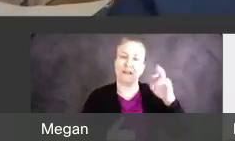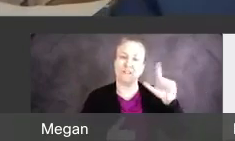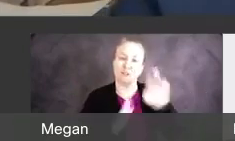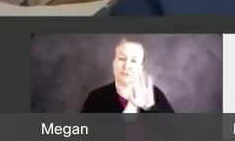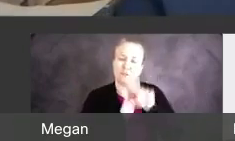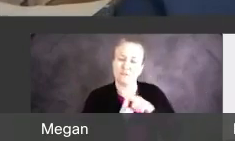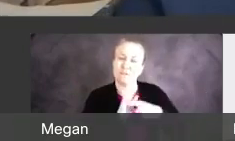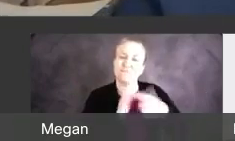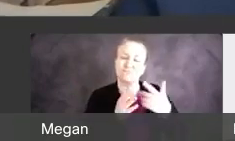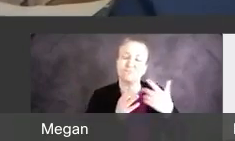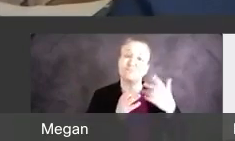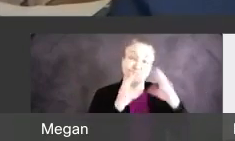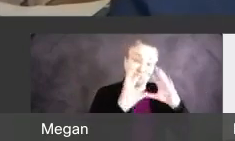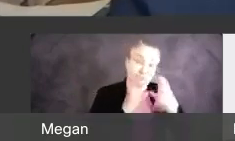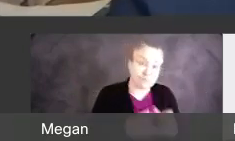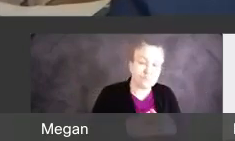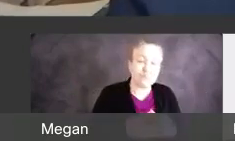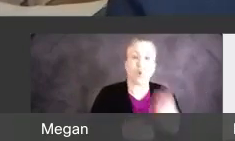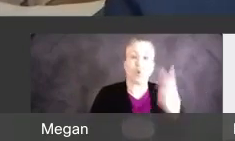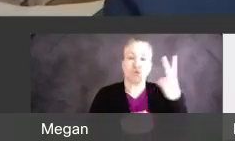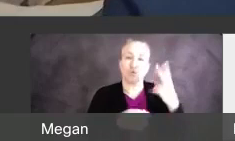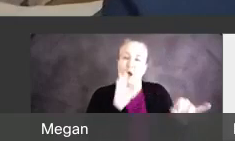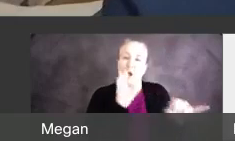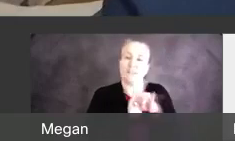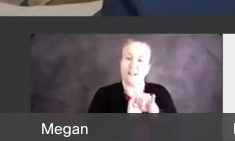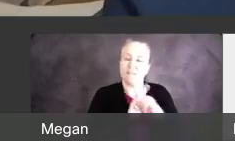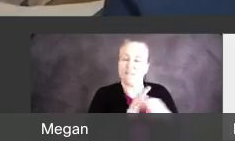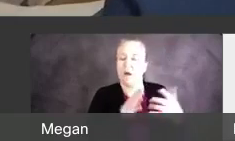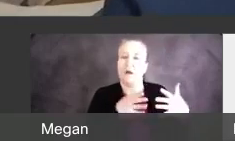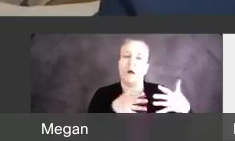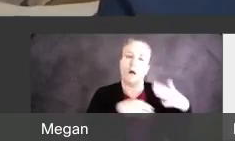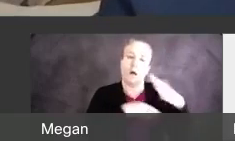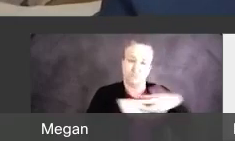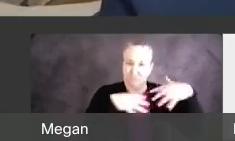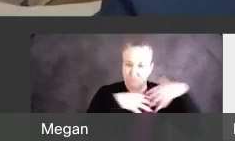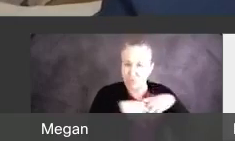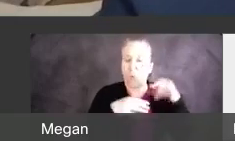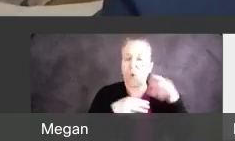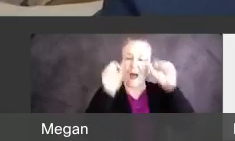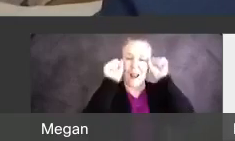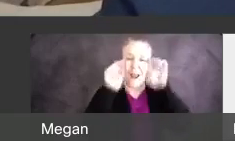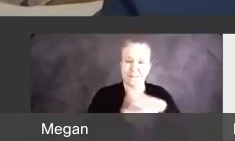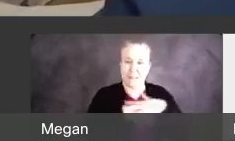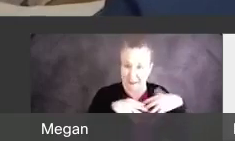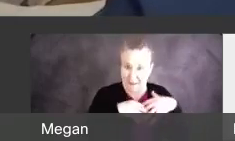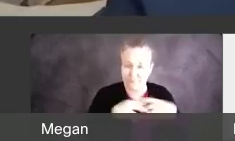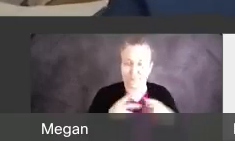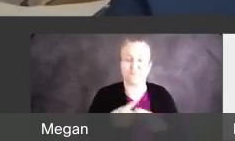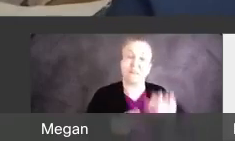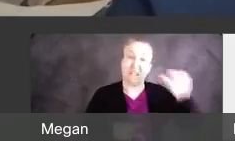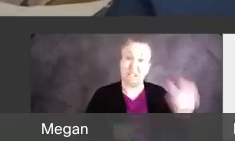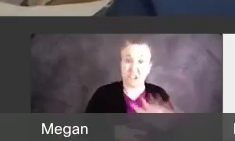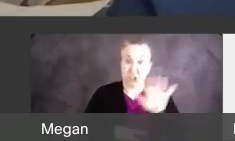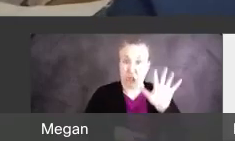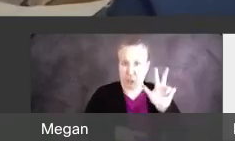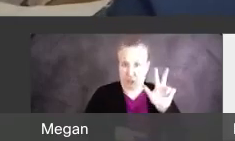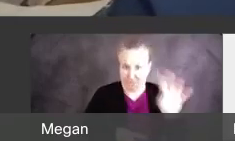two that identified as American Indian or Alaska native, 34 Asian, seven Asian Indian,